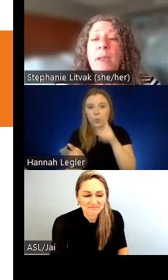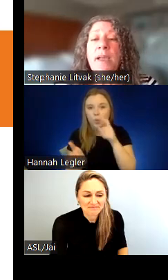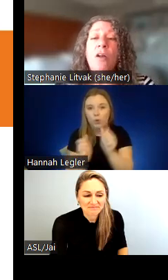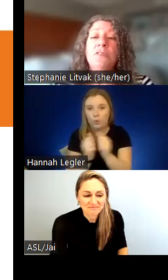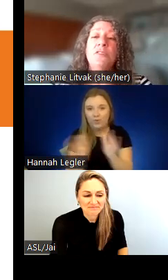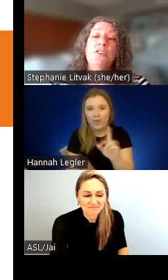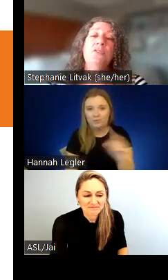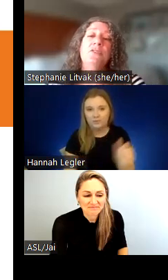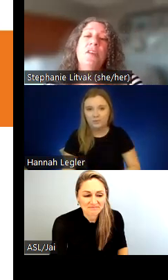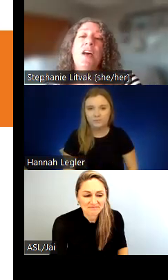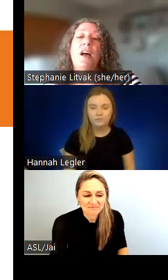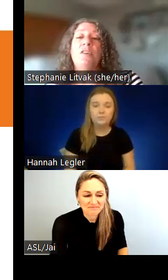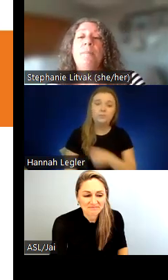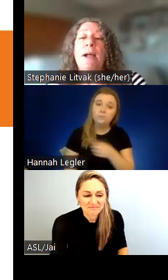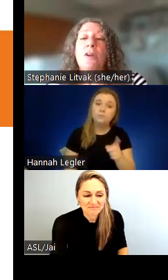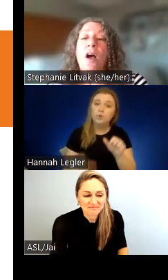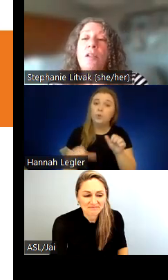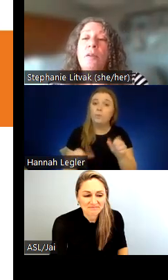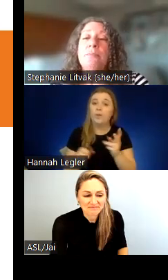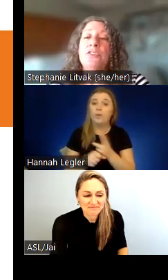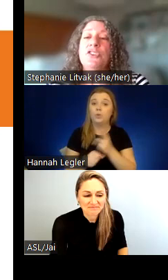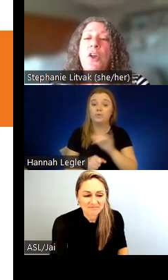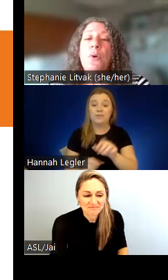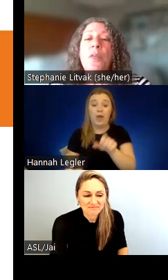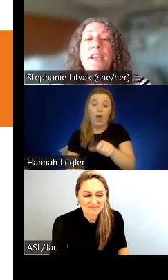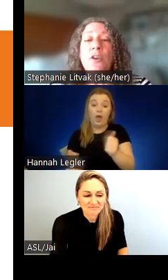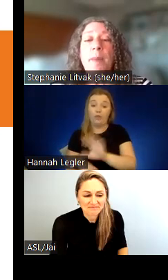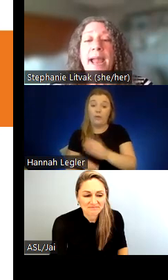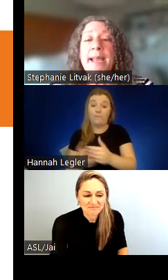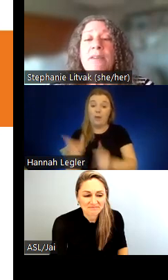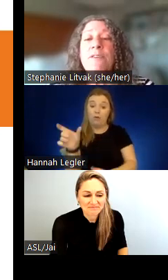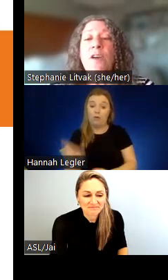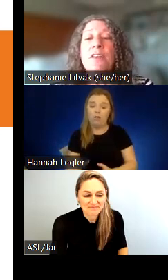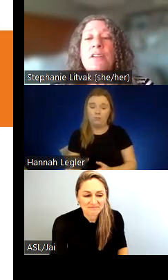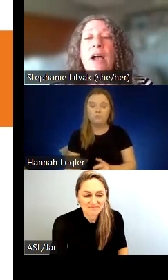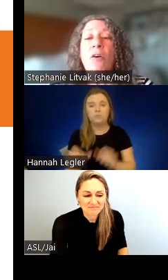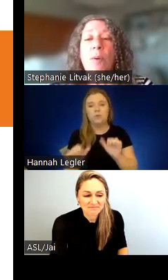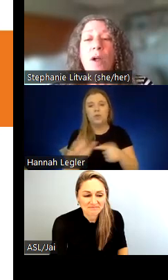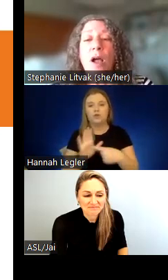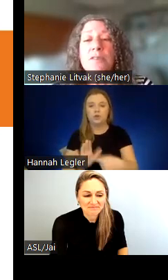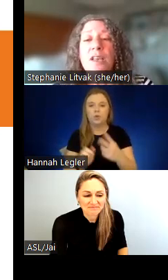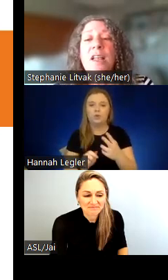You may also use the Other Amount column to show that you are paying for unallowable costs